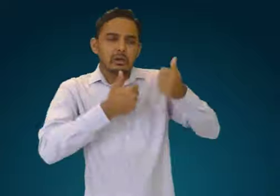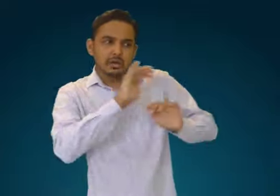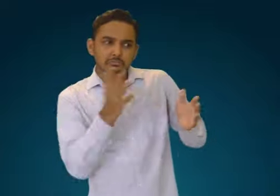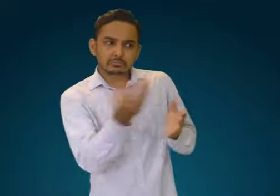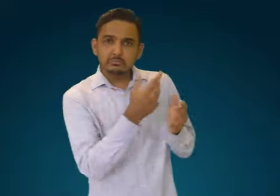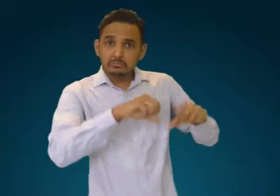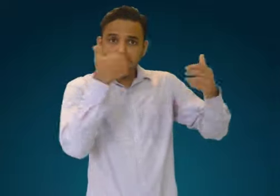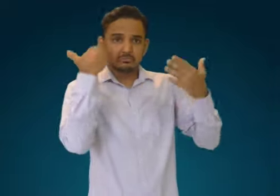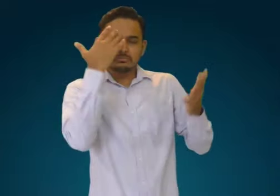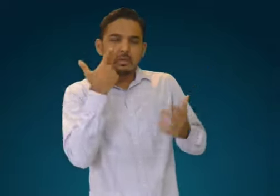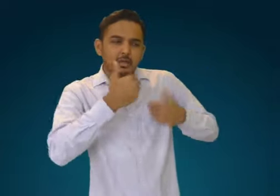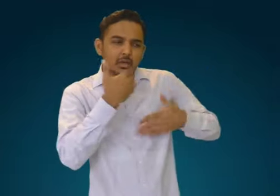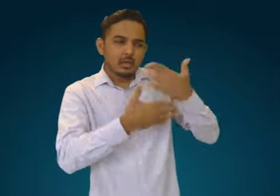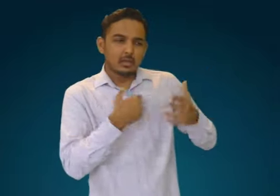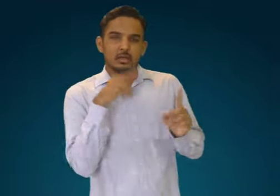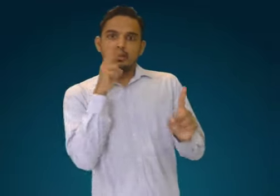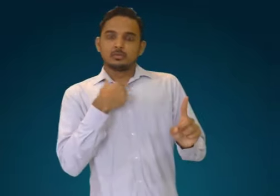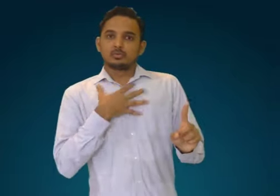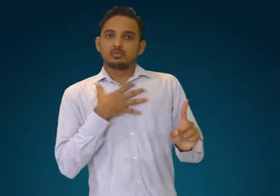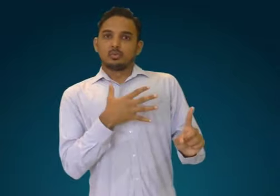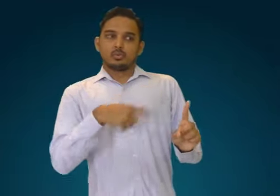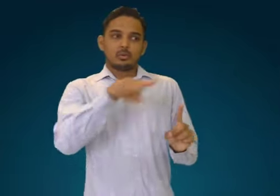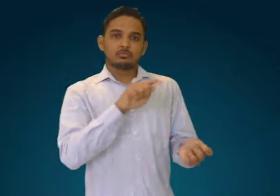since 2017.